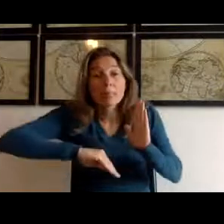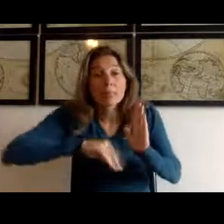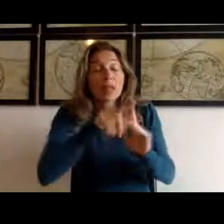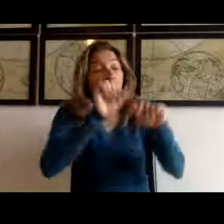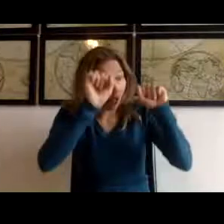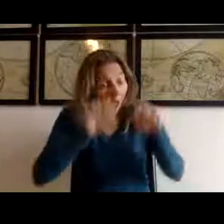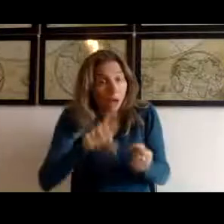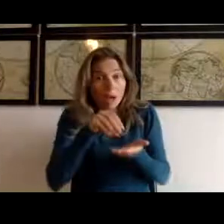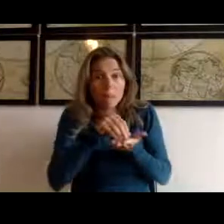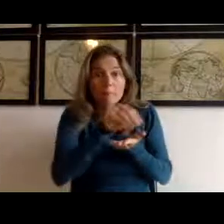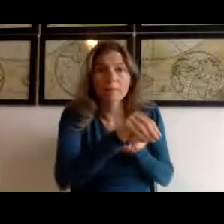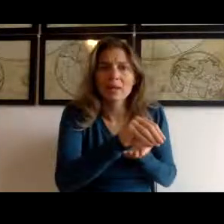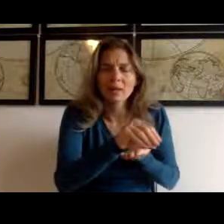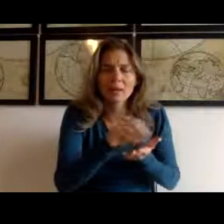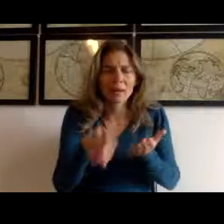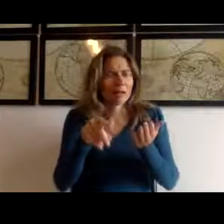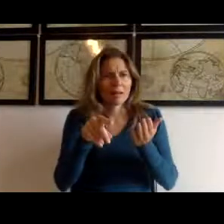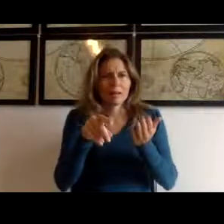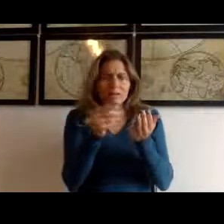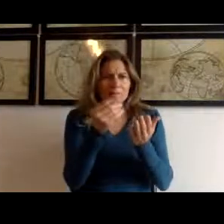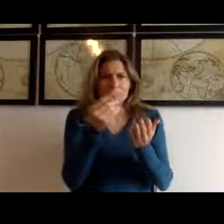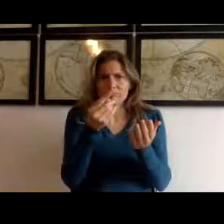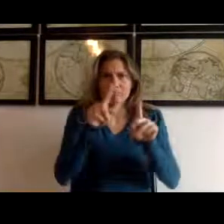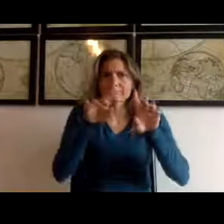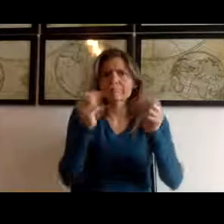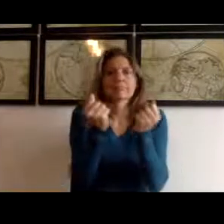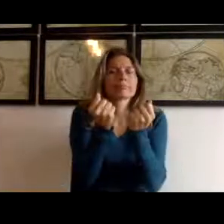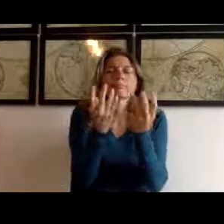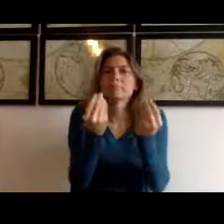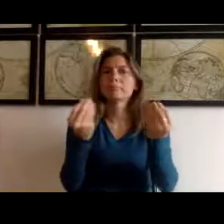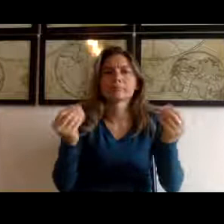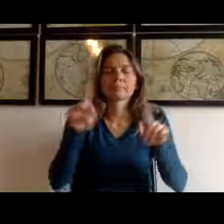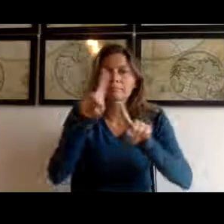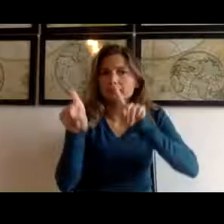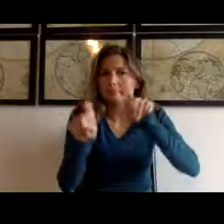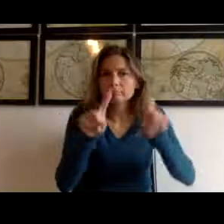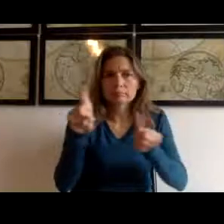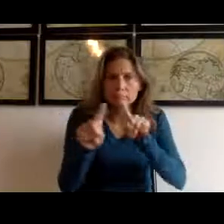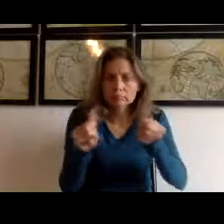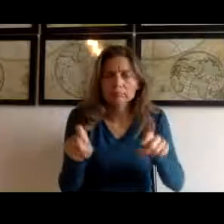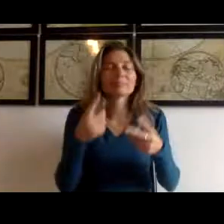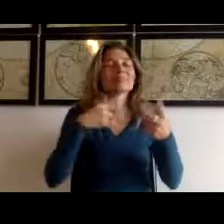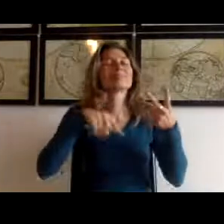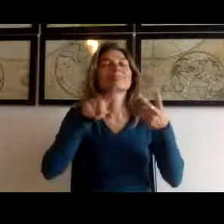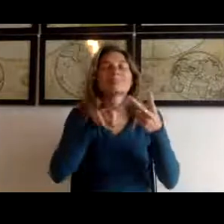Also there are some expenses like examinations